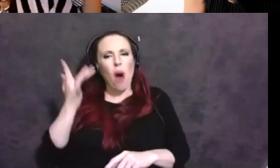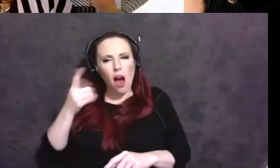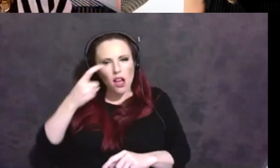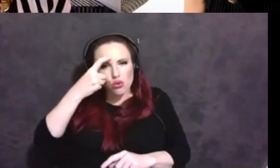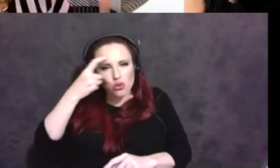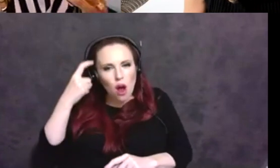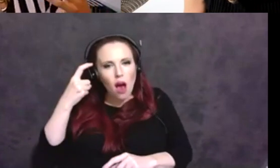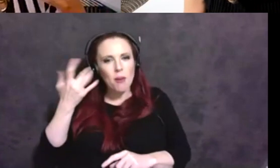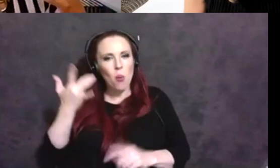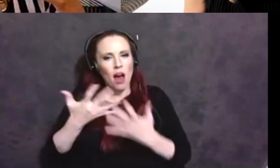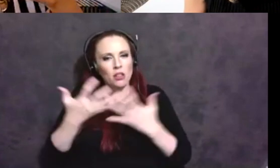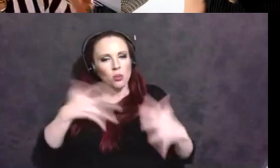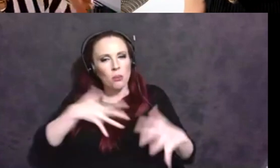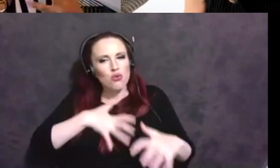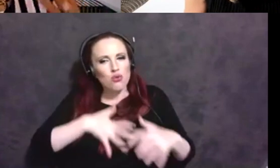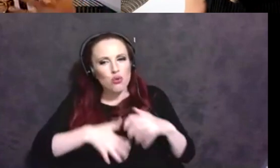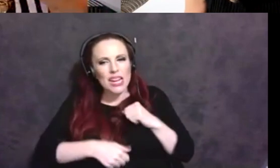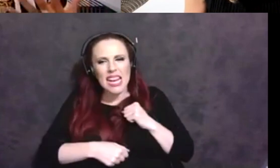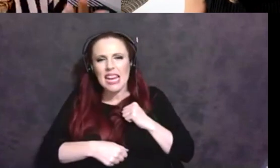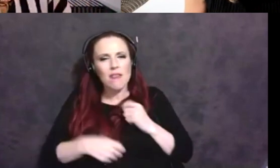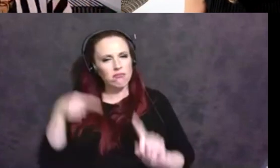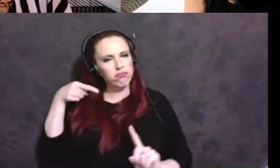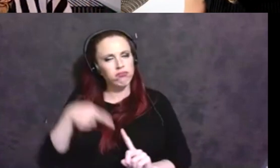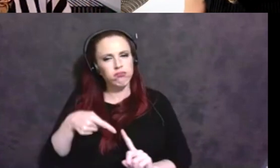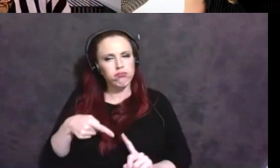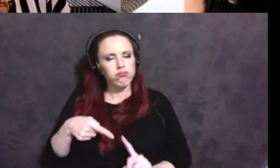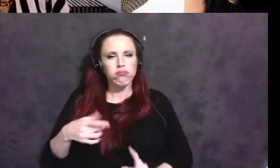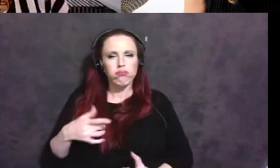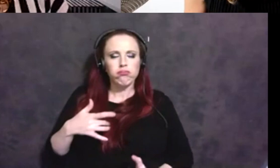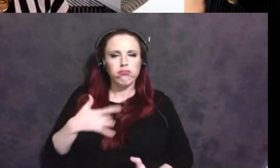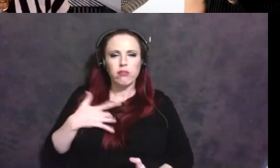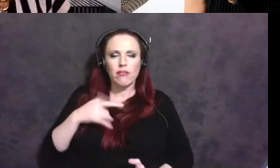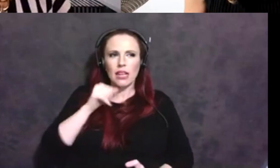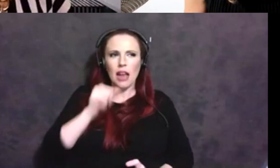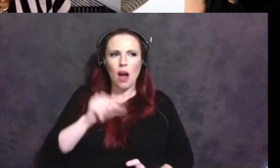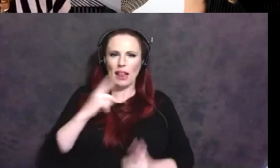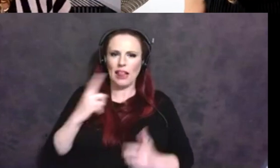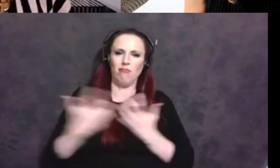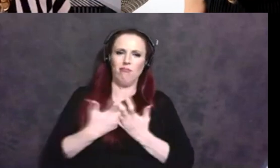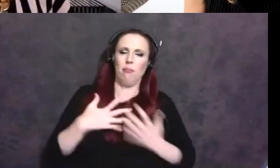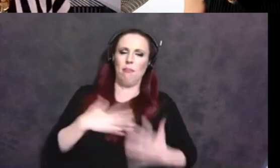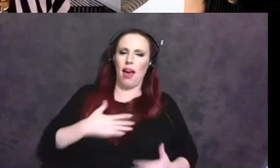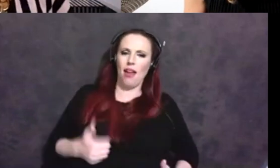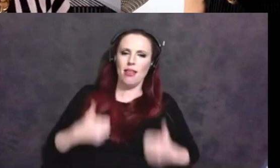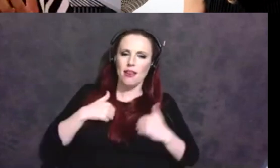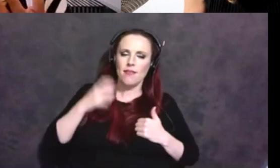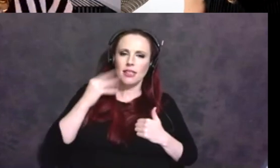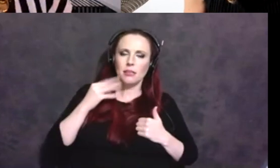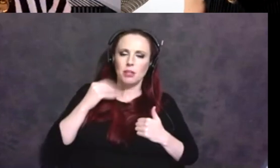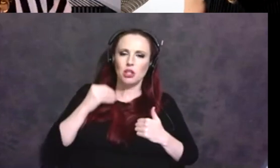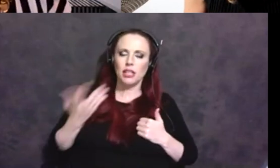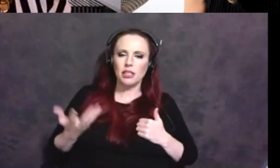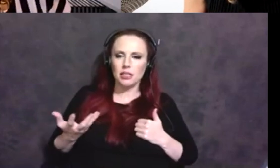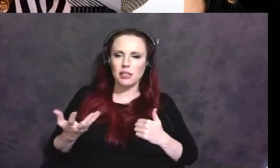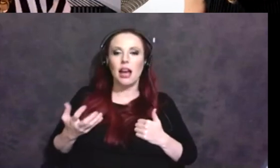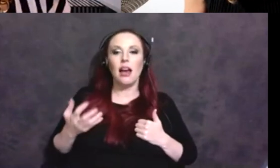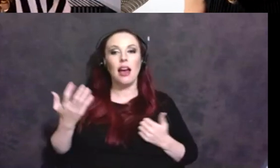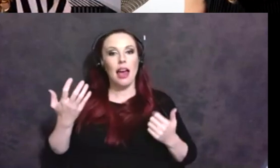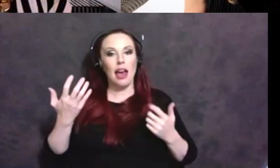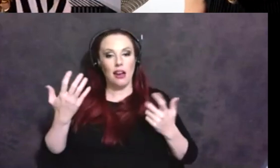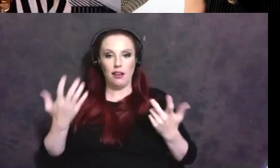genocide but you were eight and not there for it. Why such trauma and grief? What is